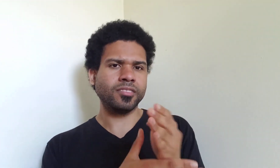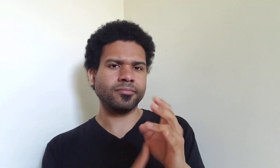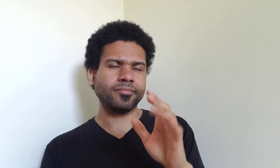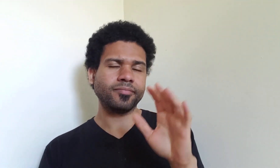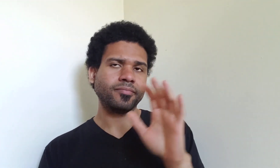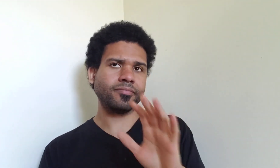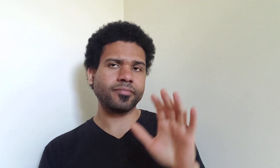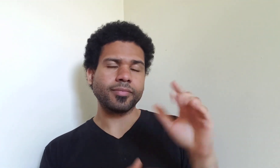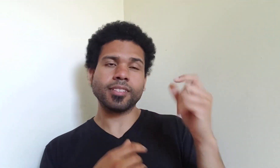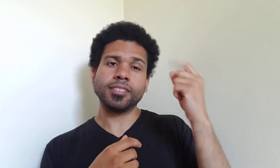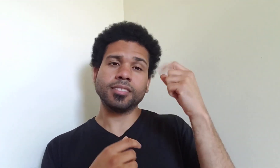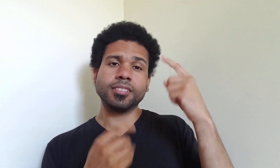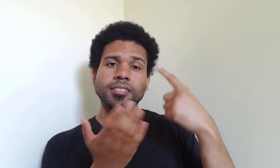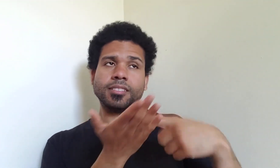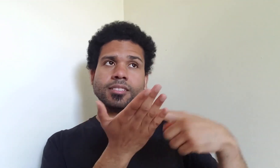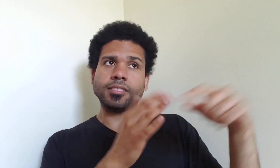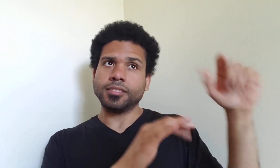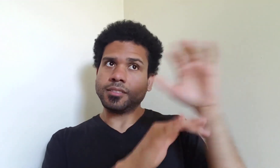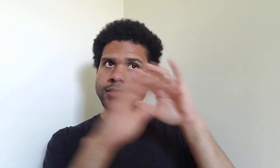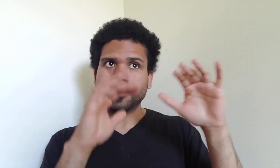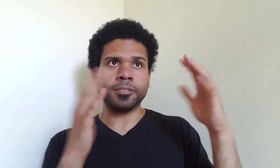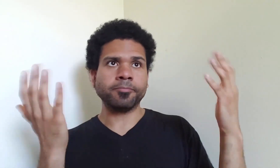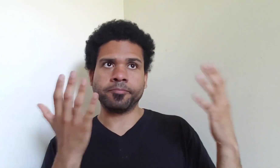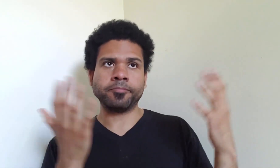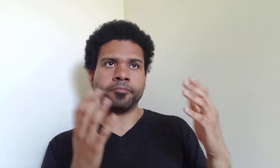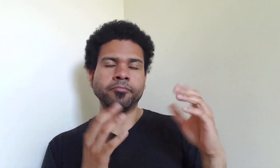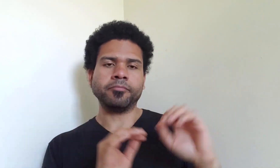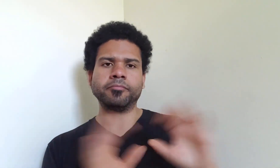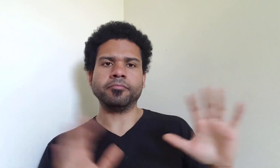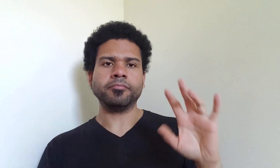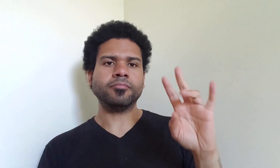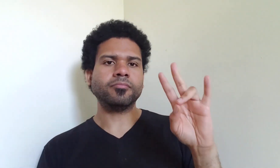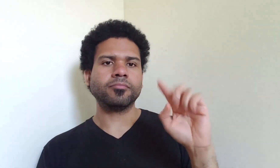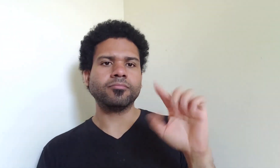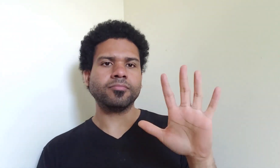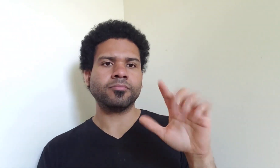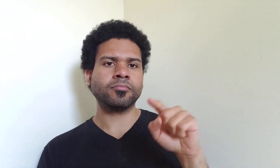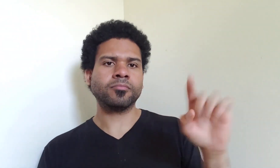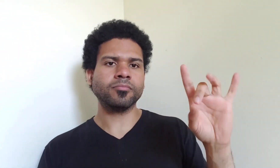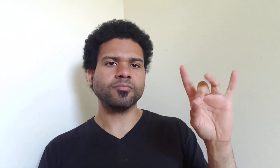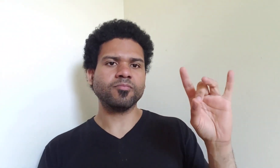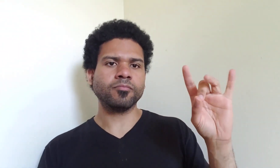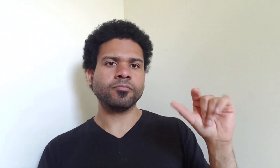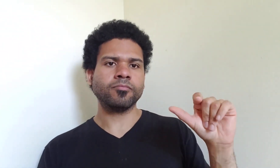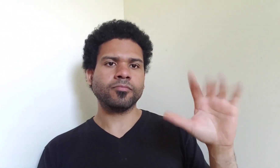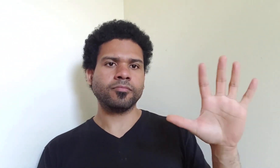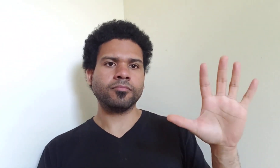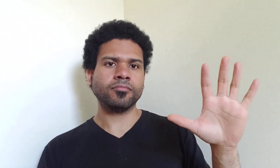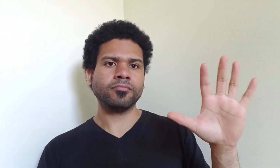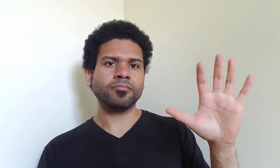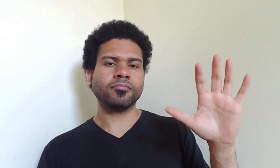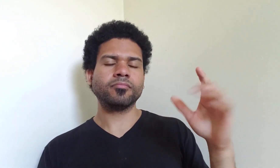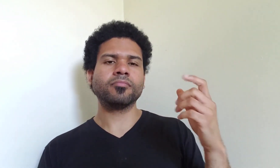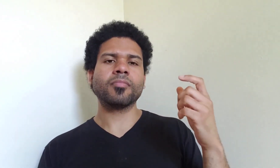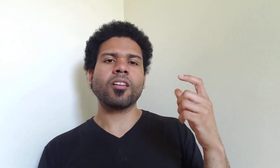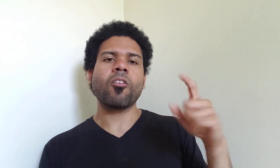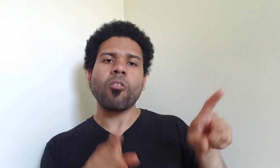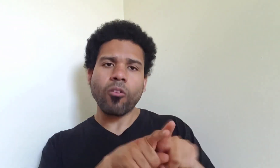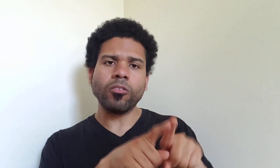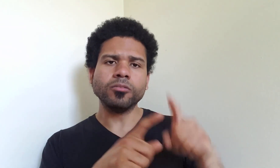There is still debate going on about this. Some think alkaline is between 7.5 to 8.5.